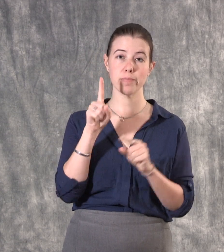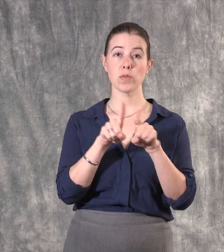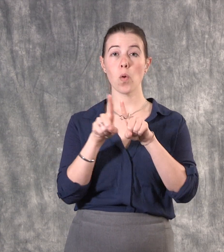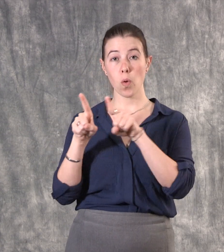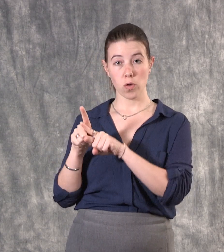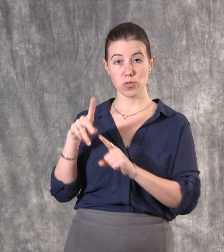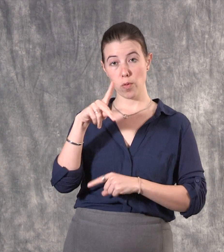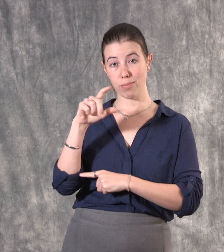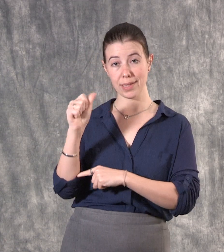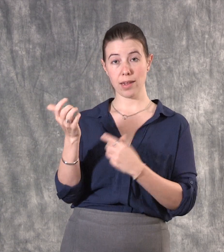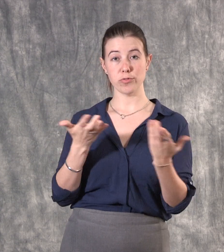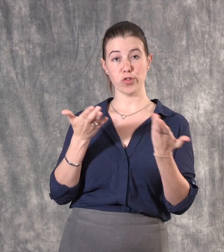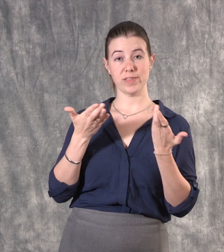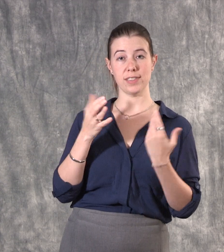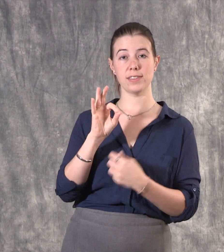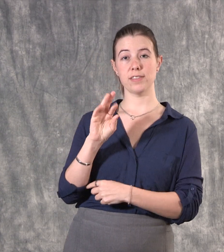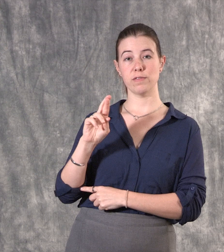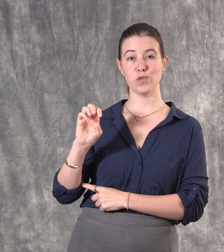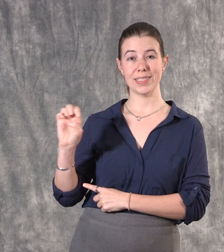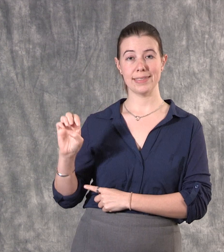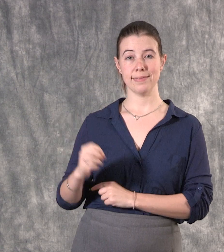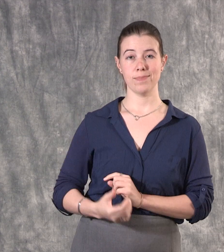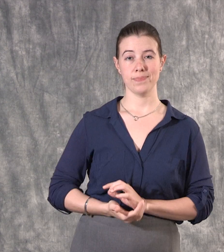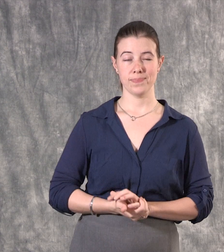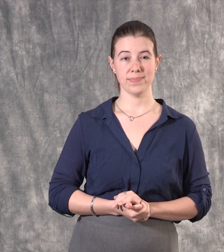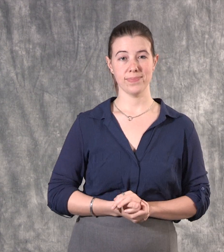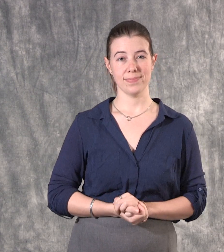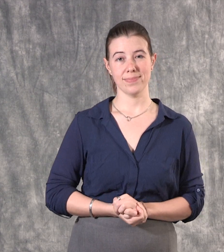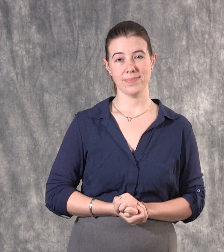Also, P&A services are free.